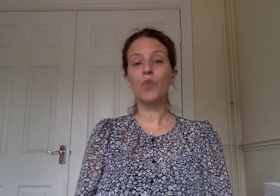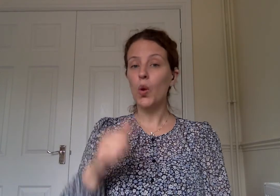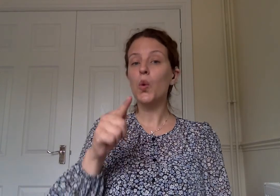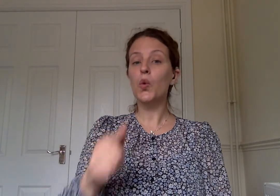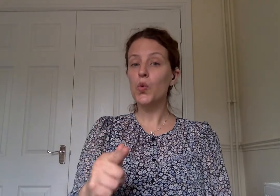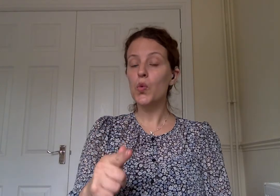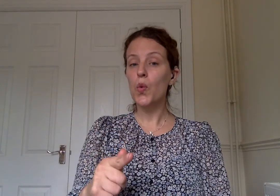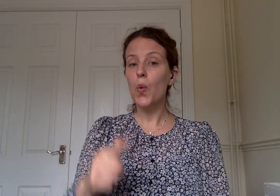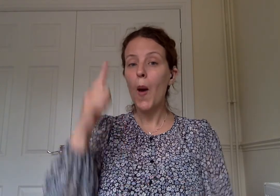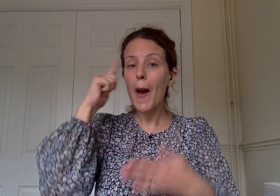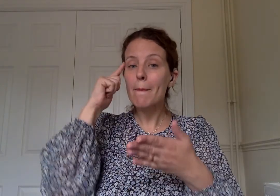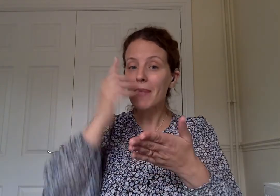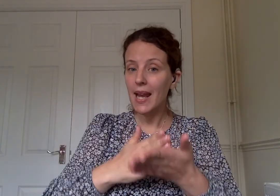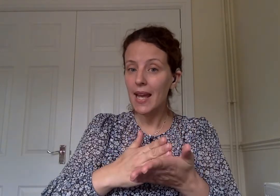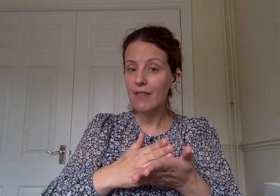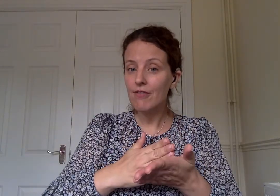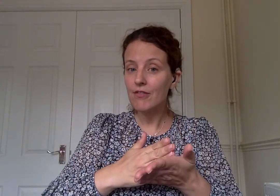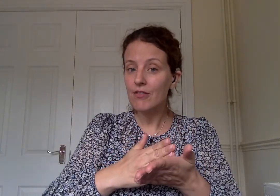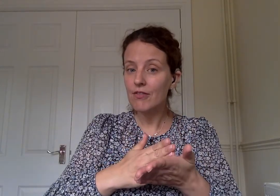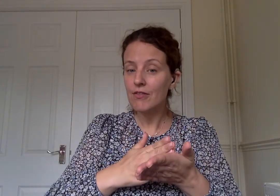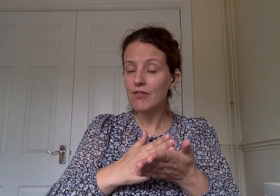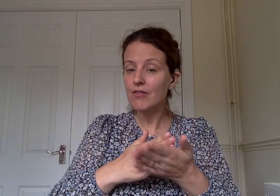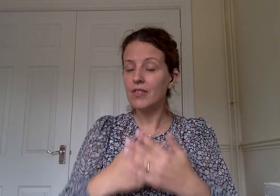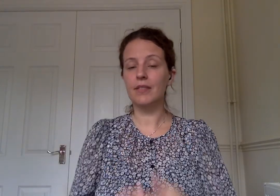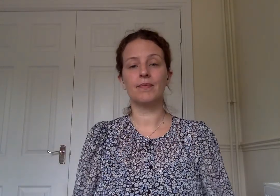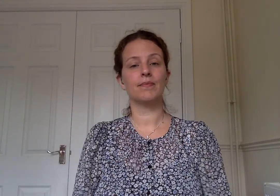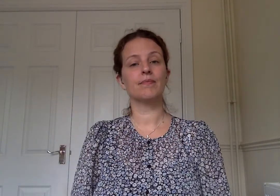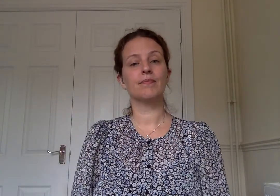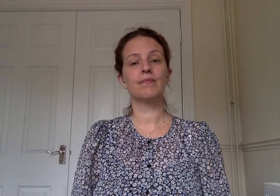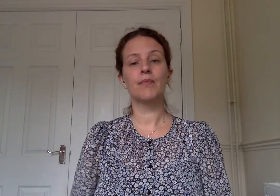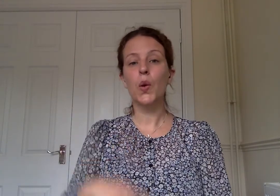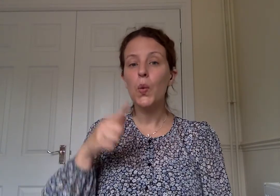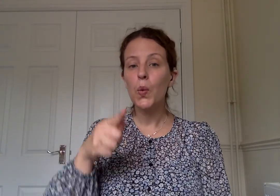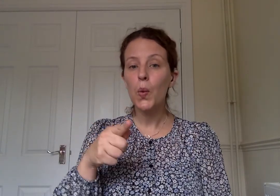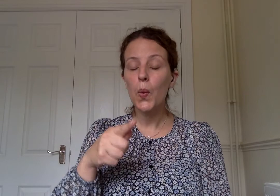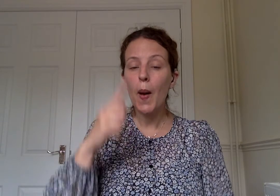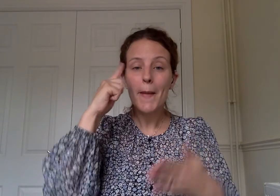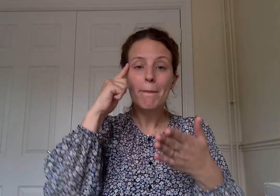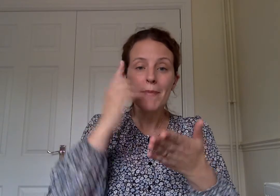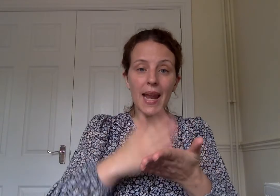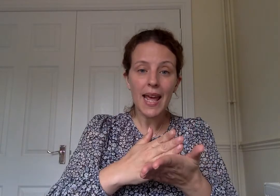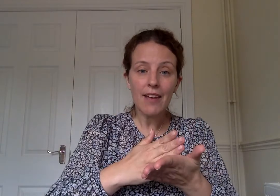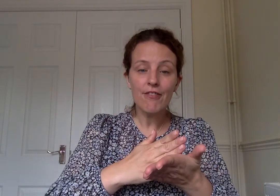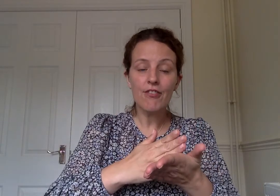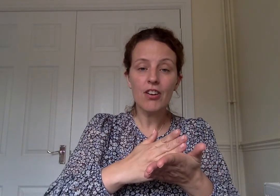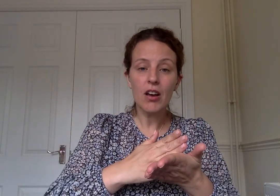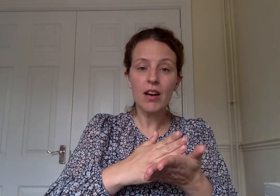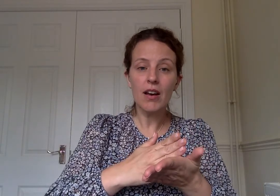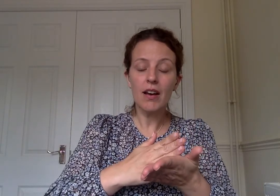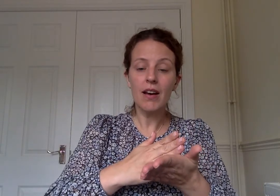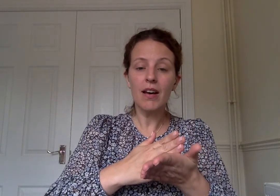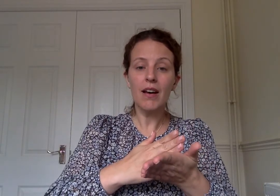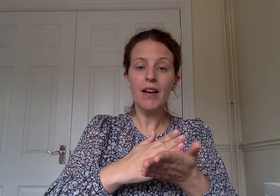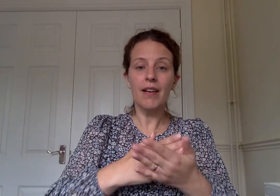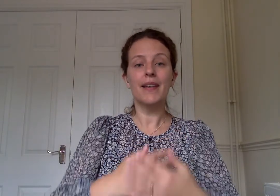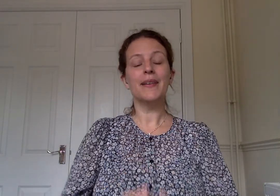You believe?